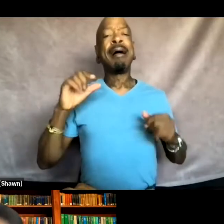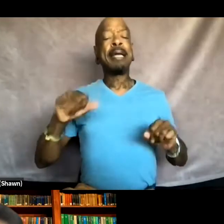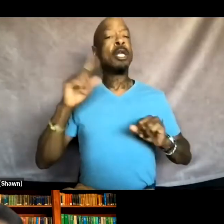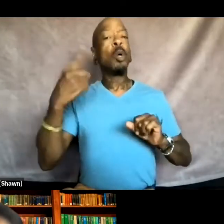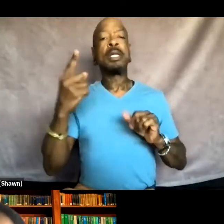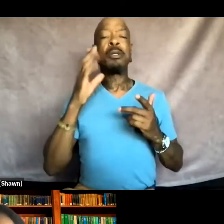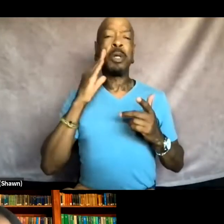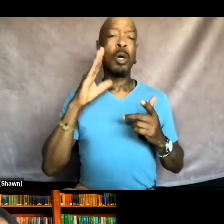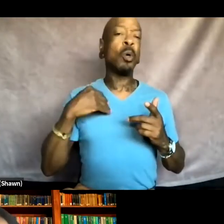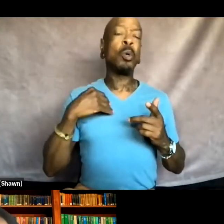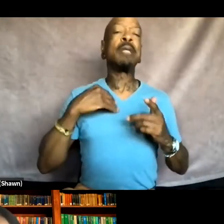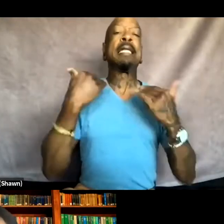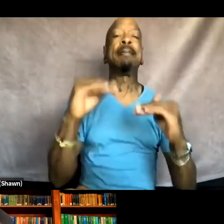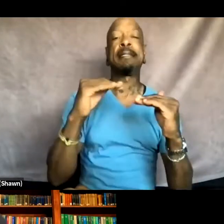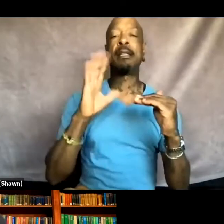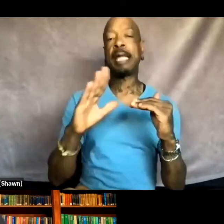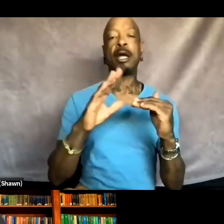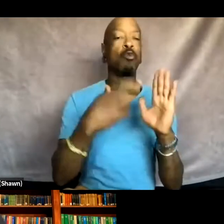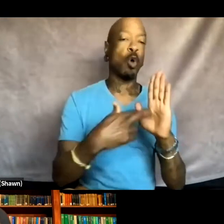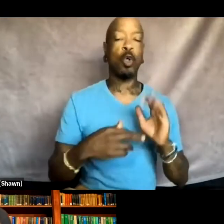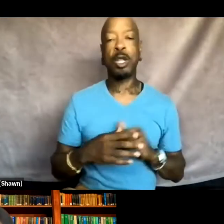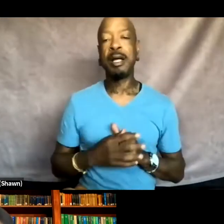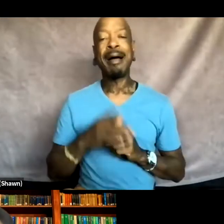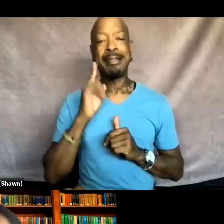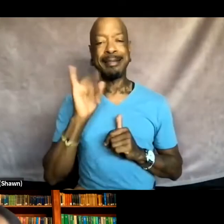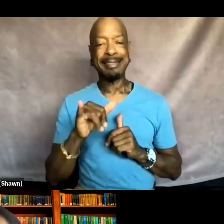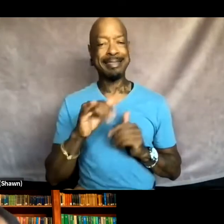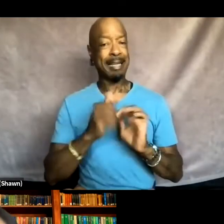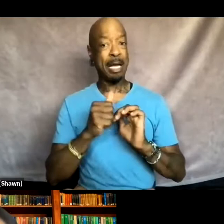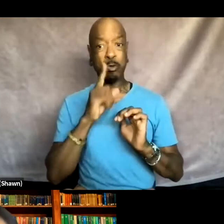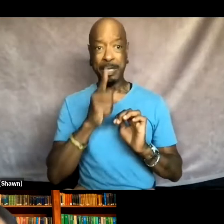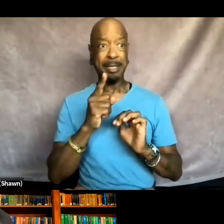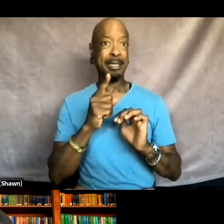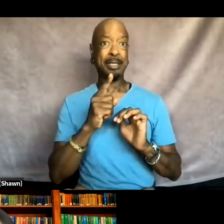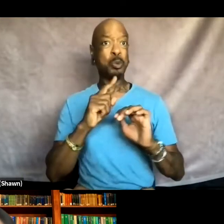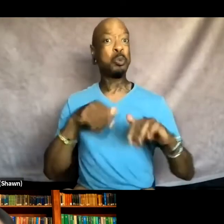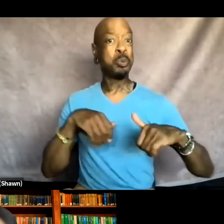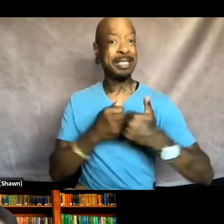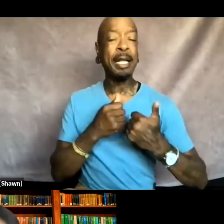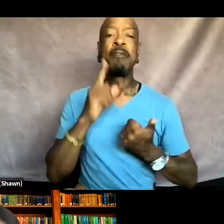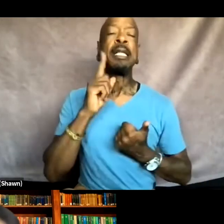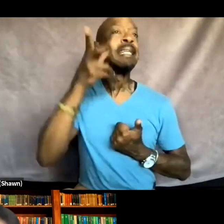Keah Brown: And I think the best way to do that is to listen to people within the Community,